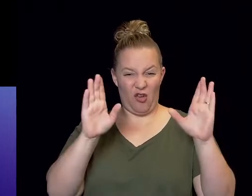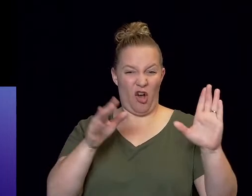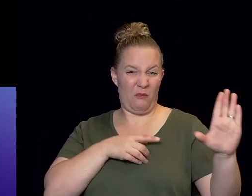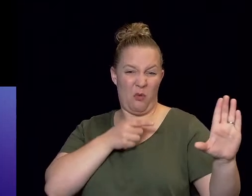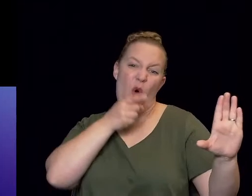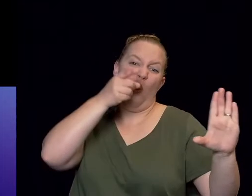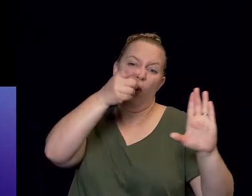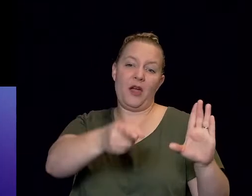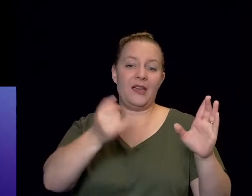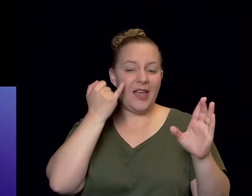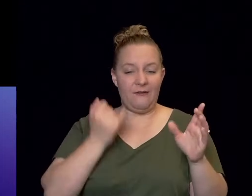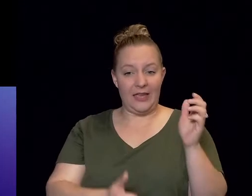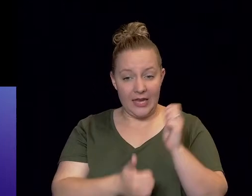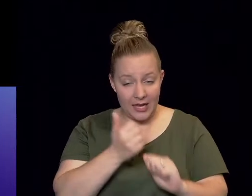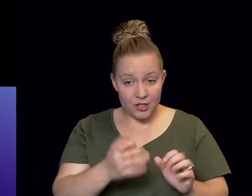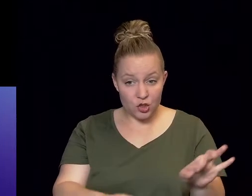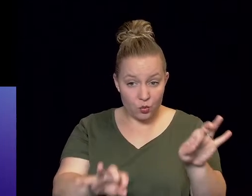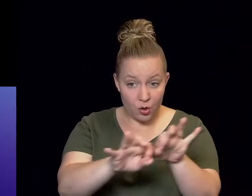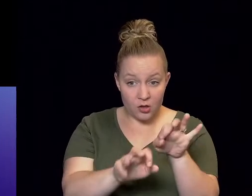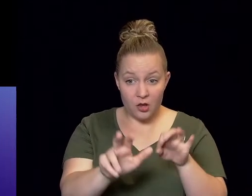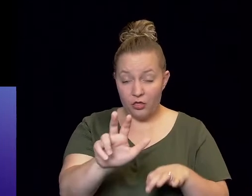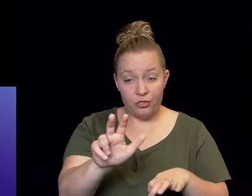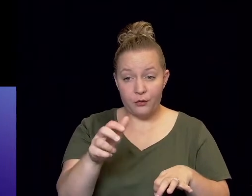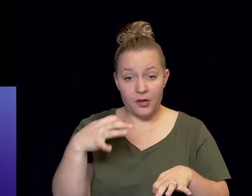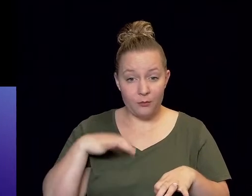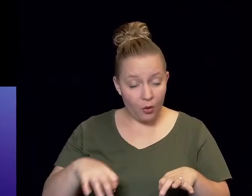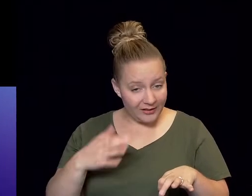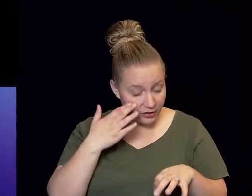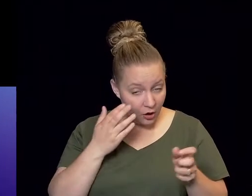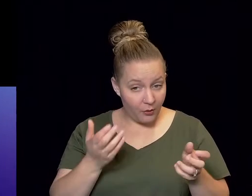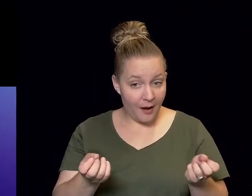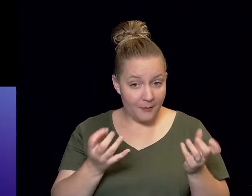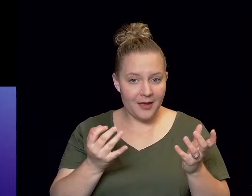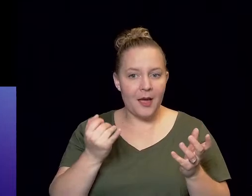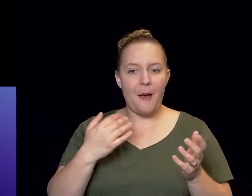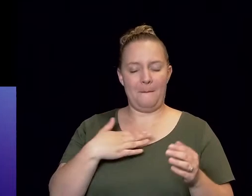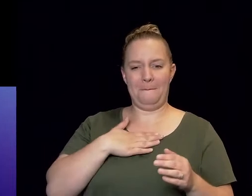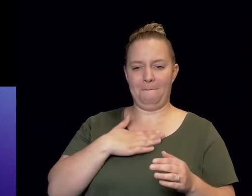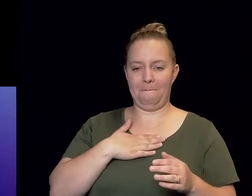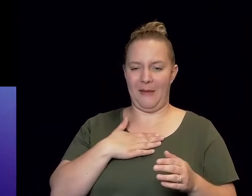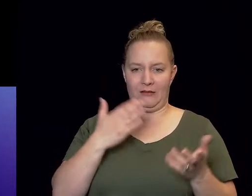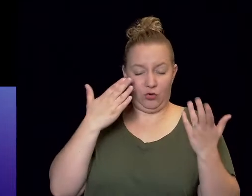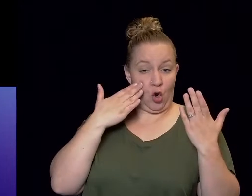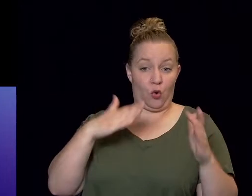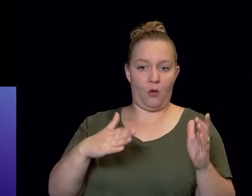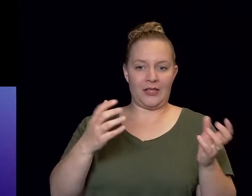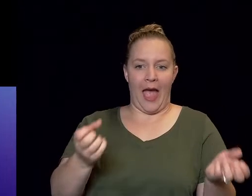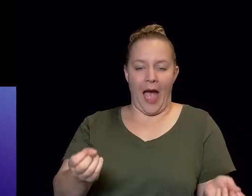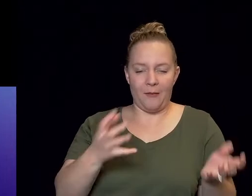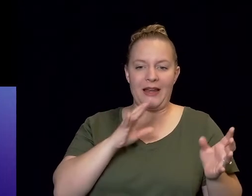So, I know how much each one is worth but my unknown is how many actual field goals are kicked,